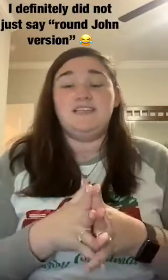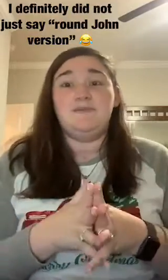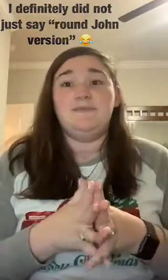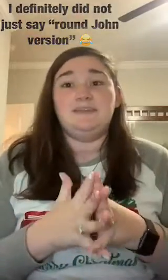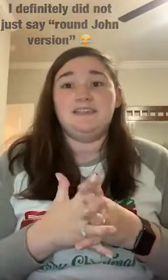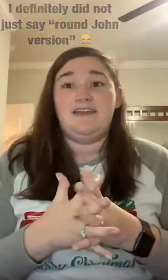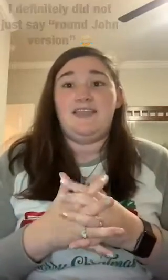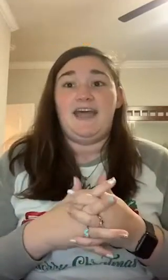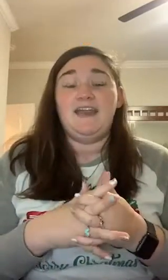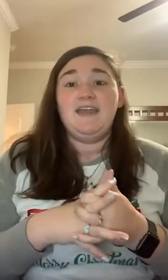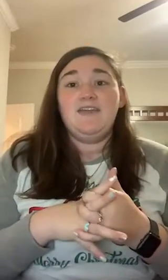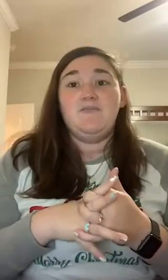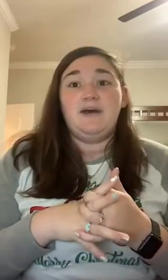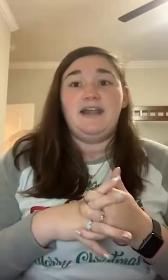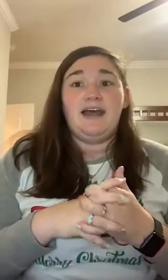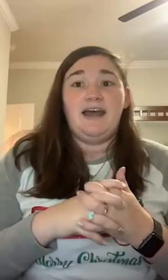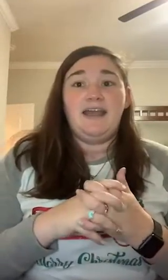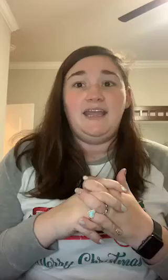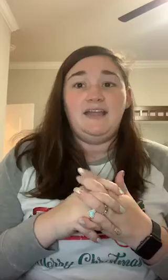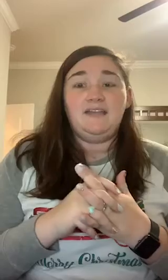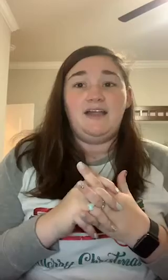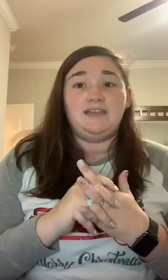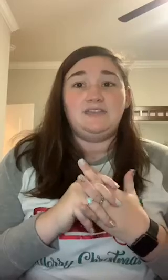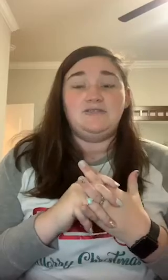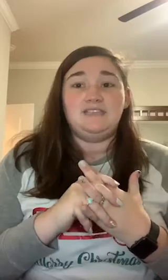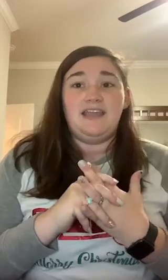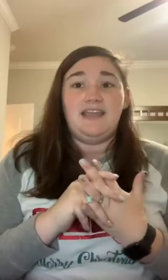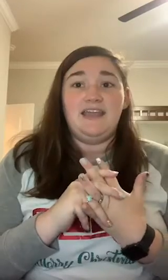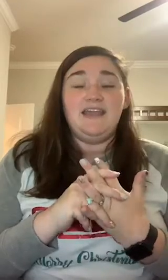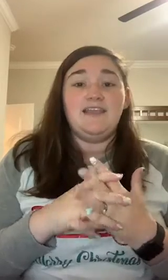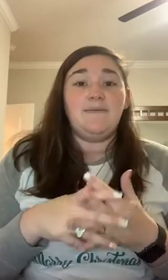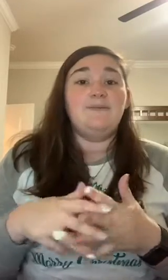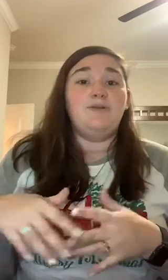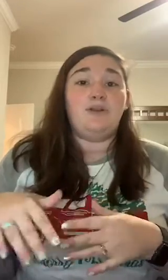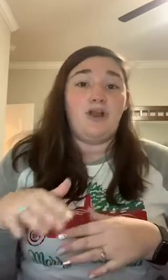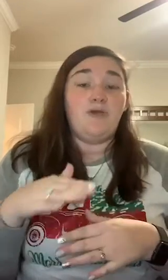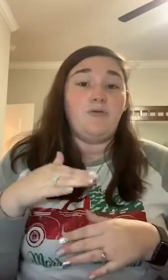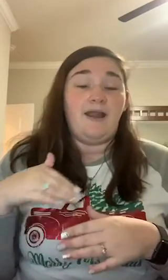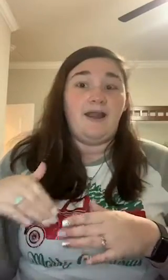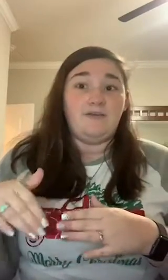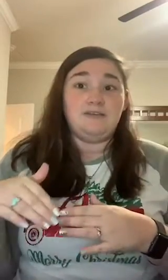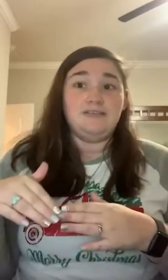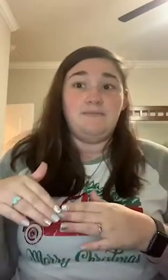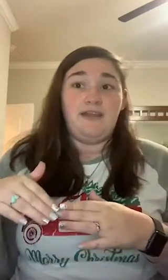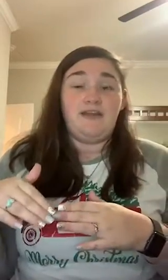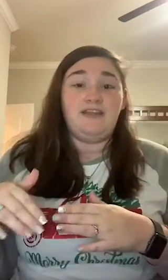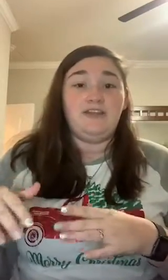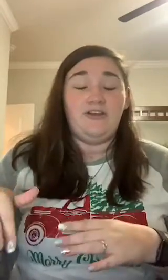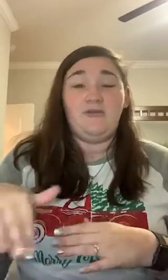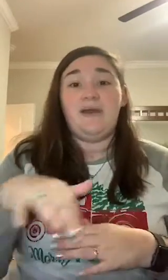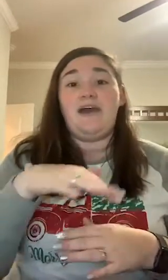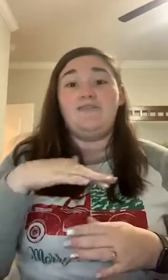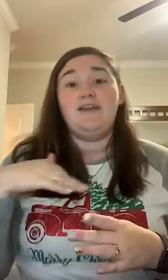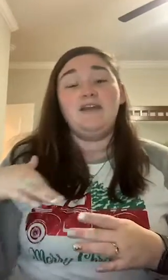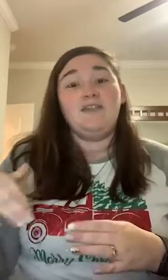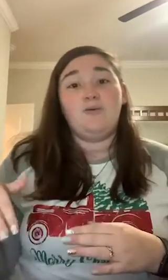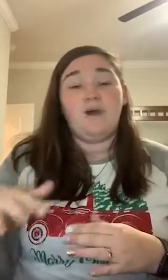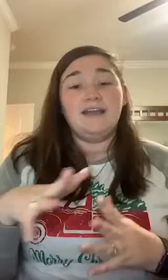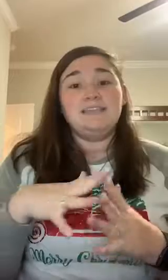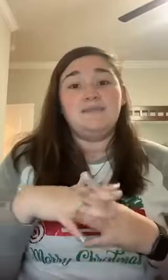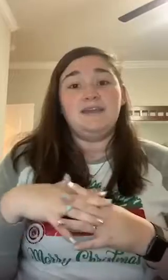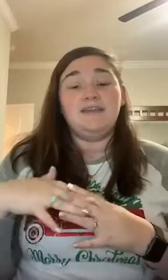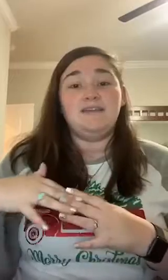people sign that but i like to say that people are around Mary, you know you have the wise men, the